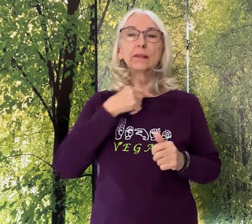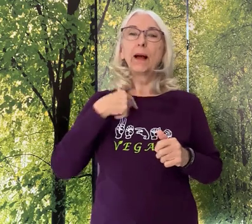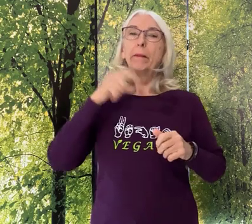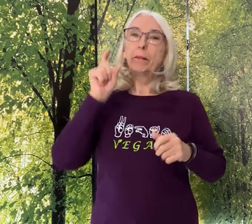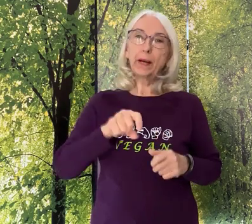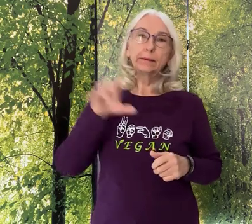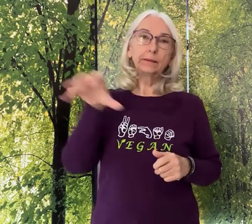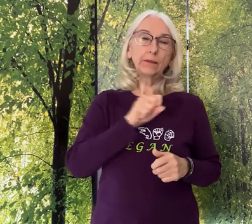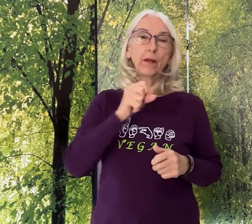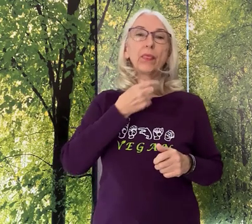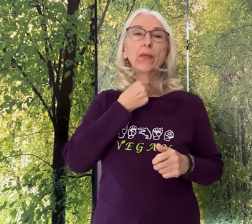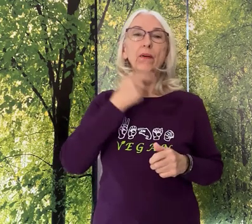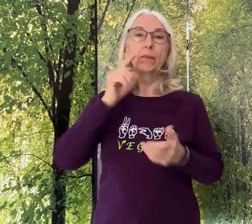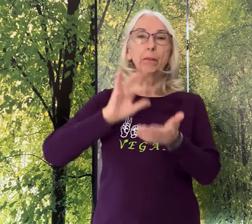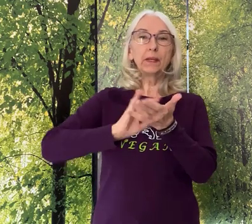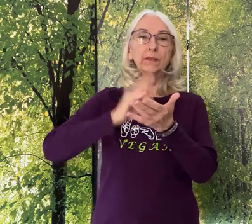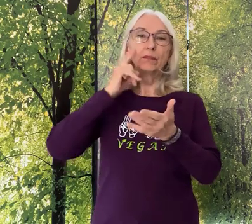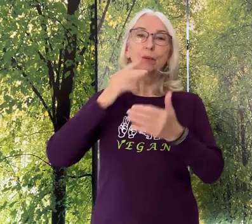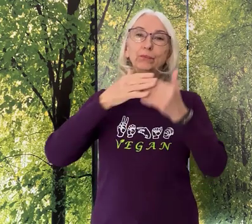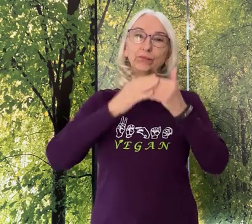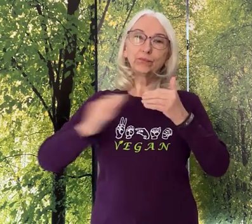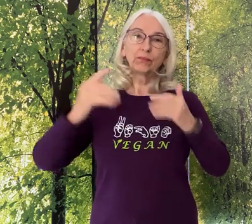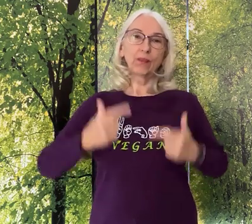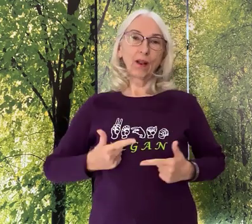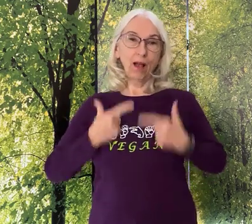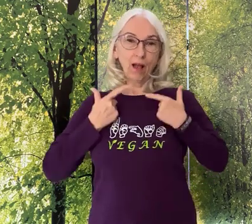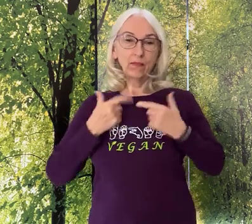so I must take thyroid meds for life.